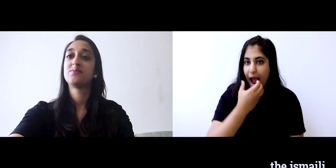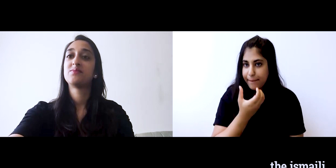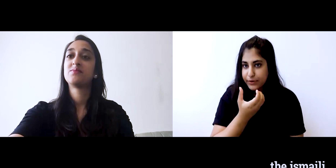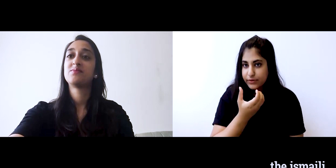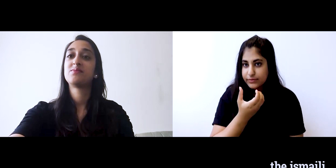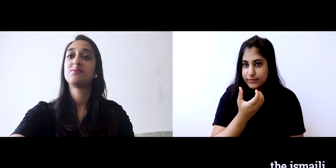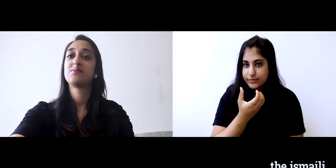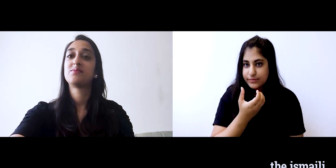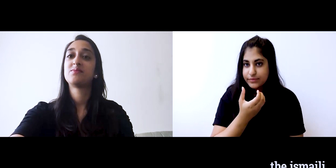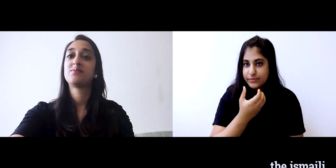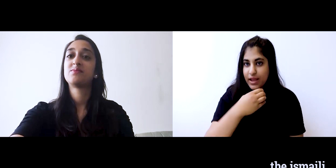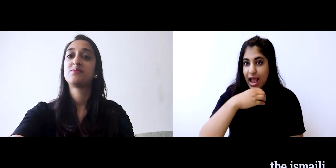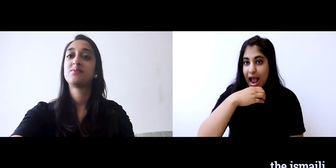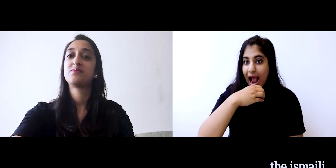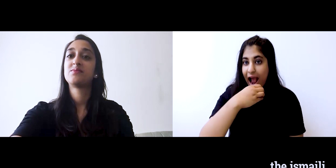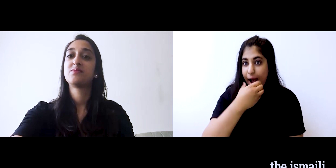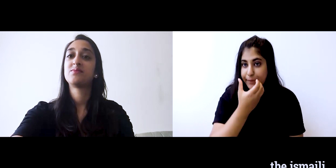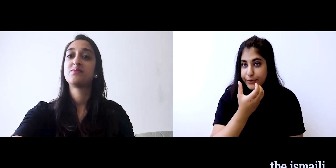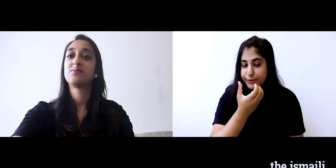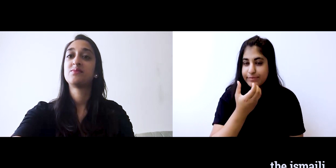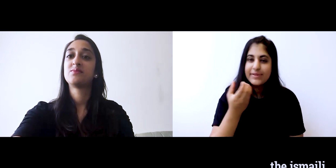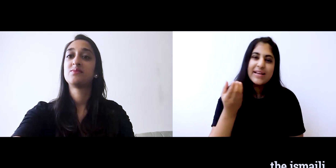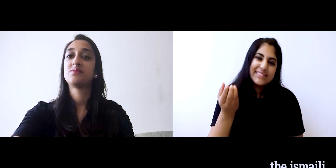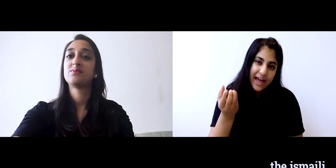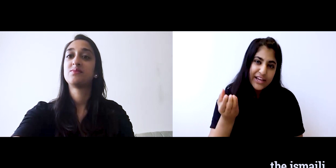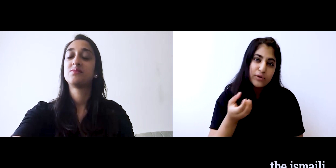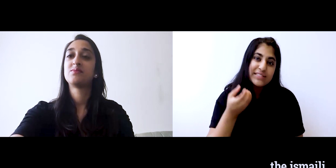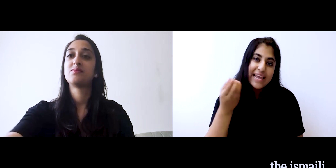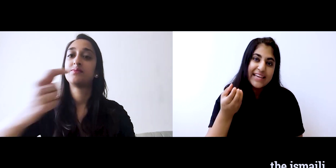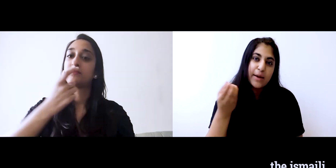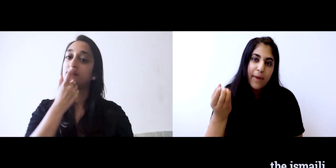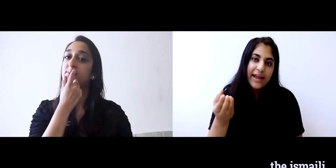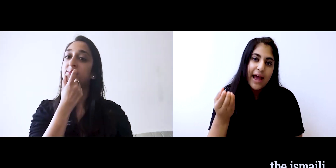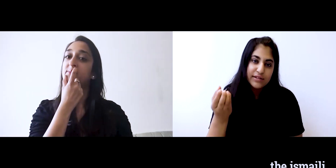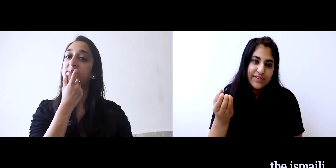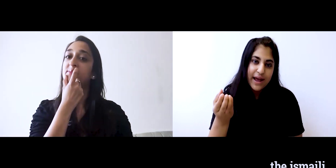Apple Apple. Like you are taking a bite out of an apple.